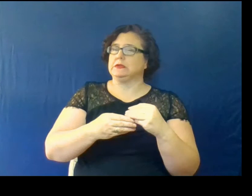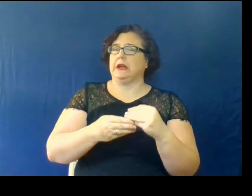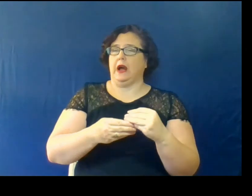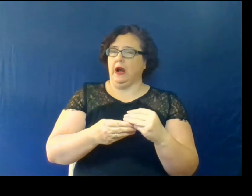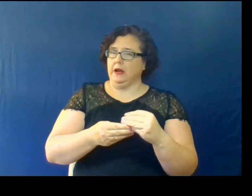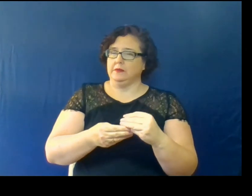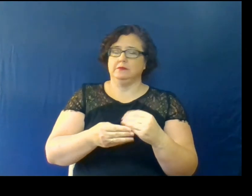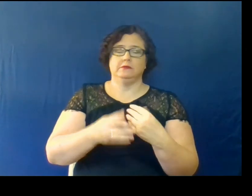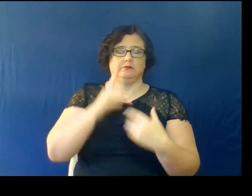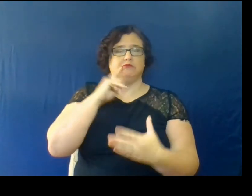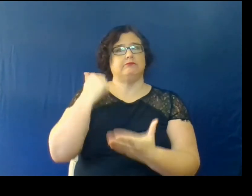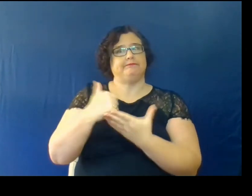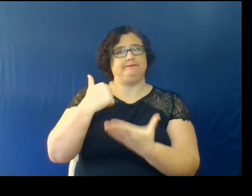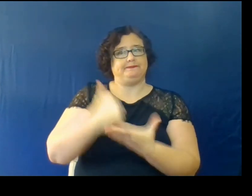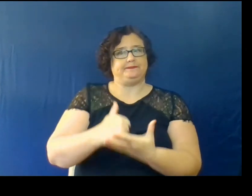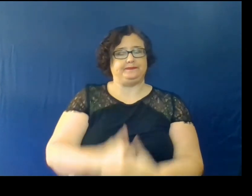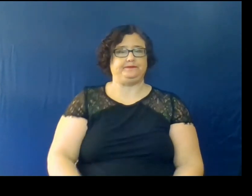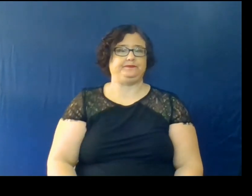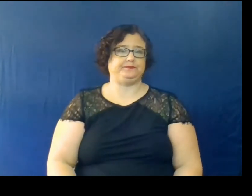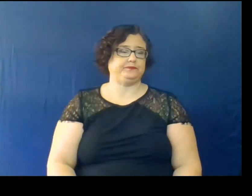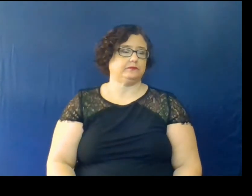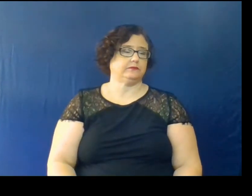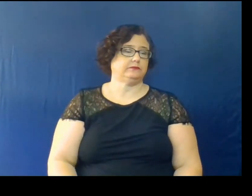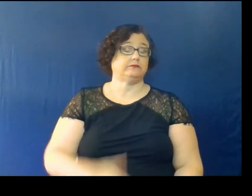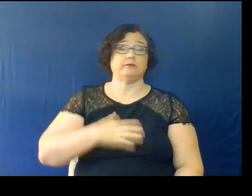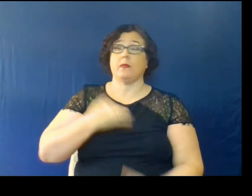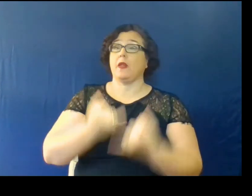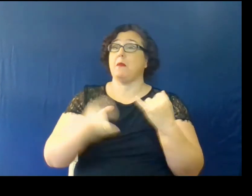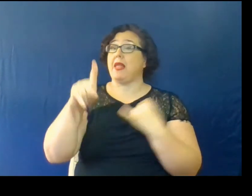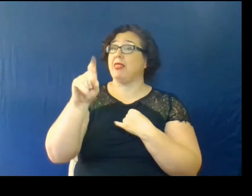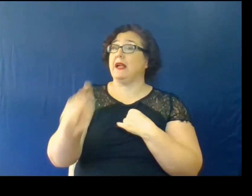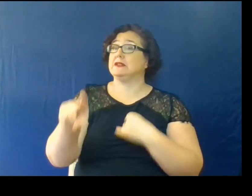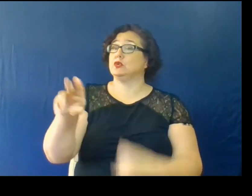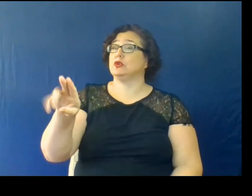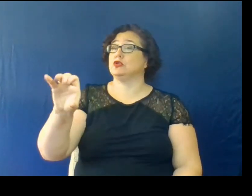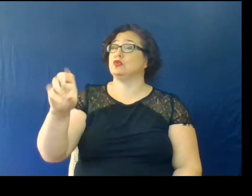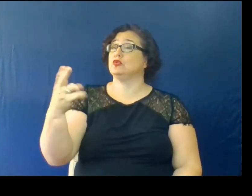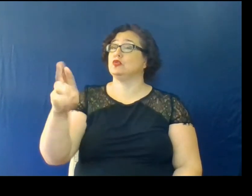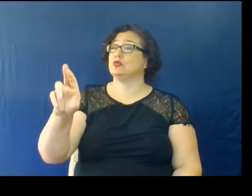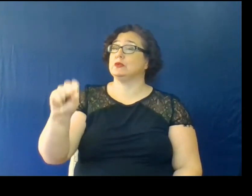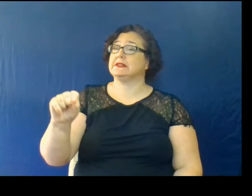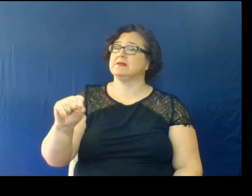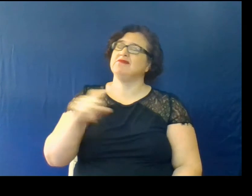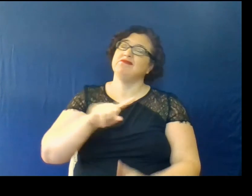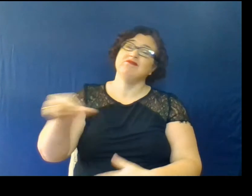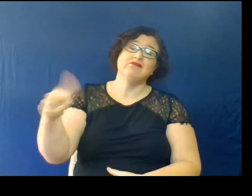helpful as well. So my last question for you Chris is what other advice would you offer not just to